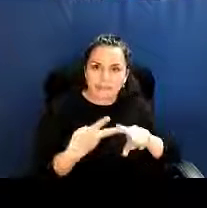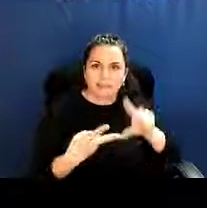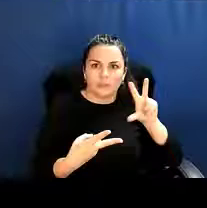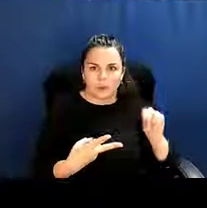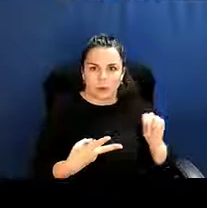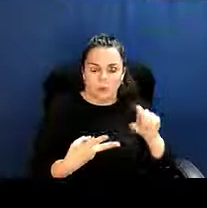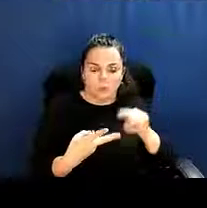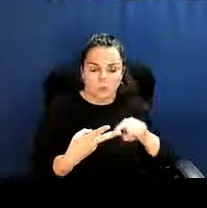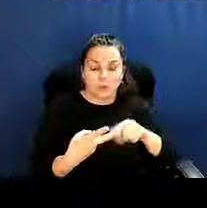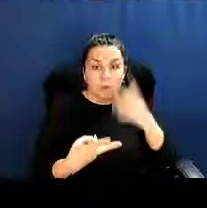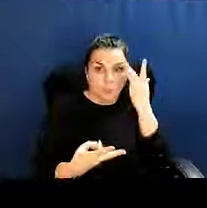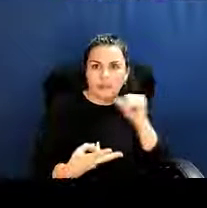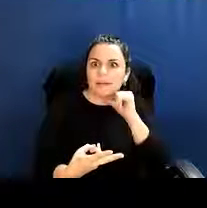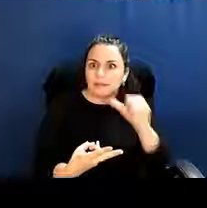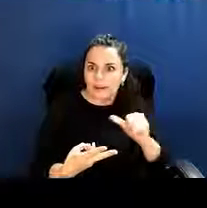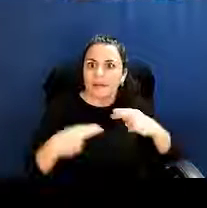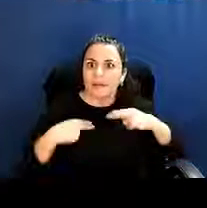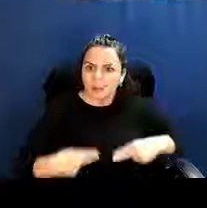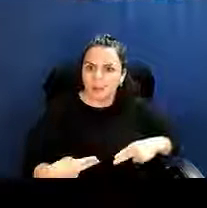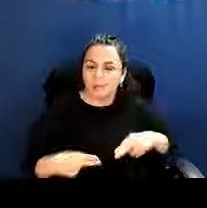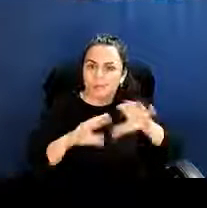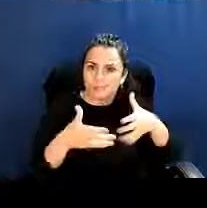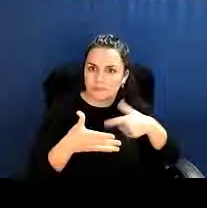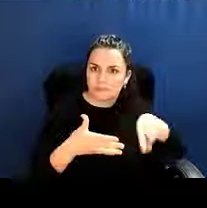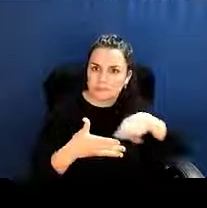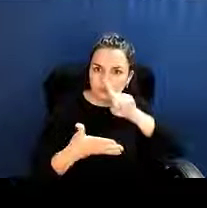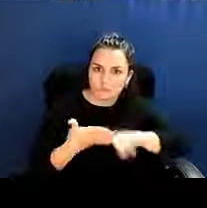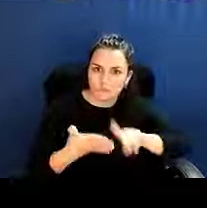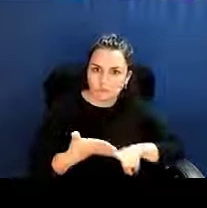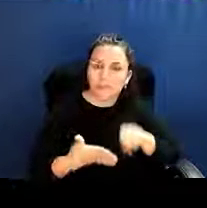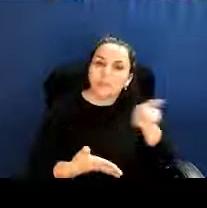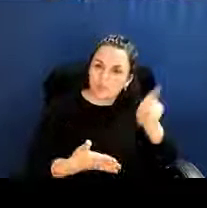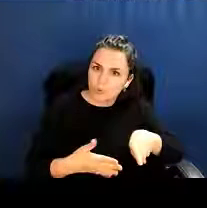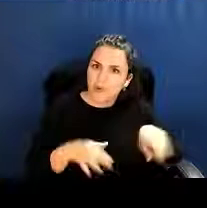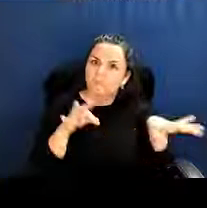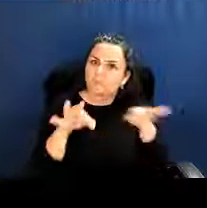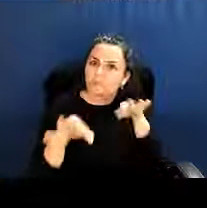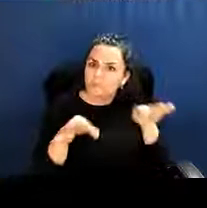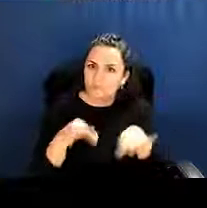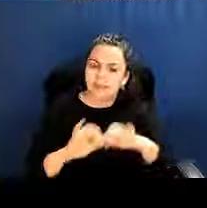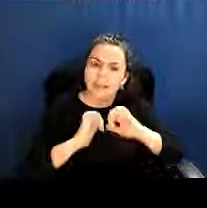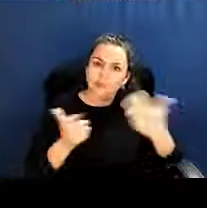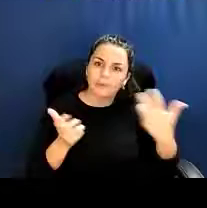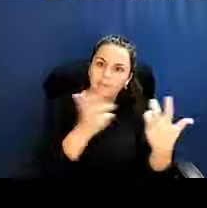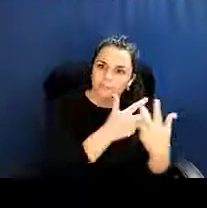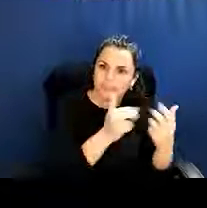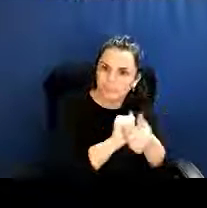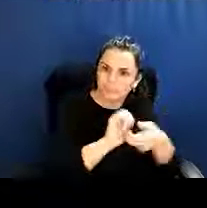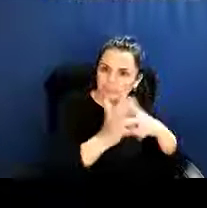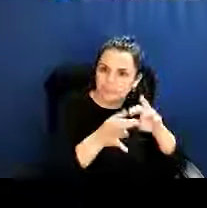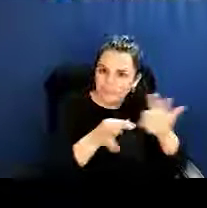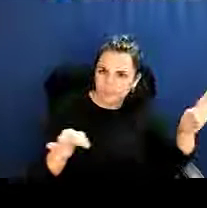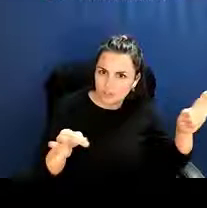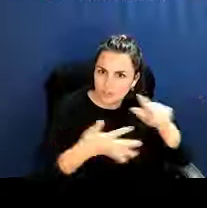Essentially you're basically asked to go back to the definition. You would be able to demonstrate that for the purpose of your research